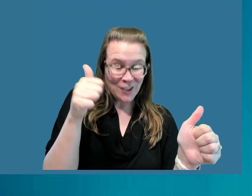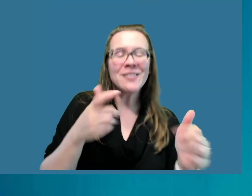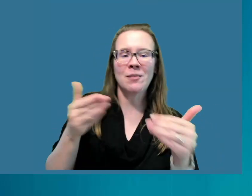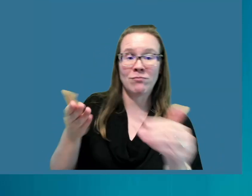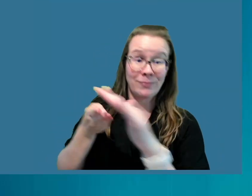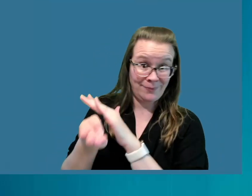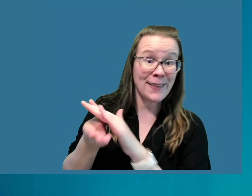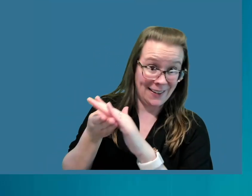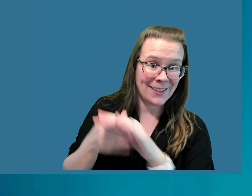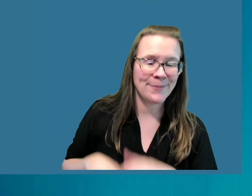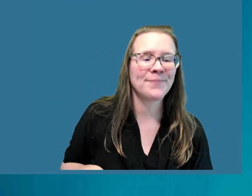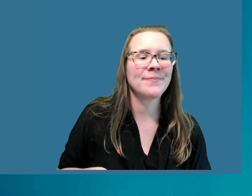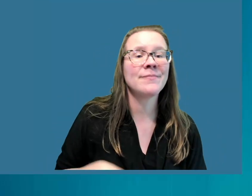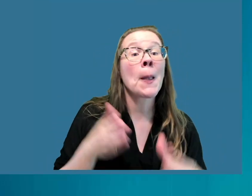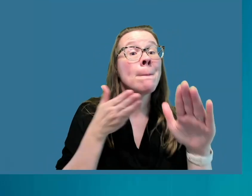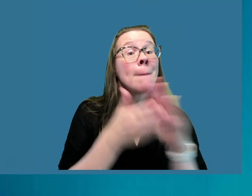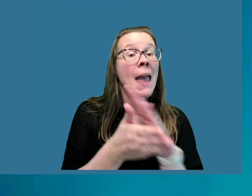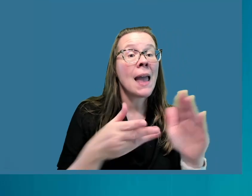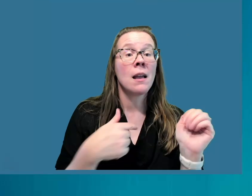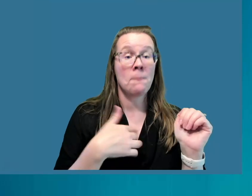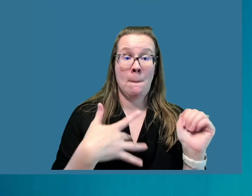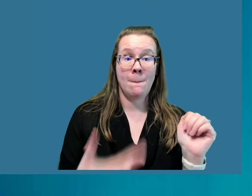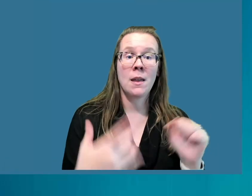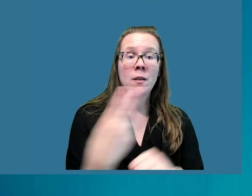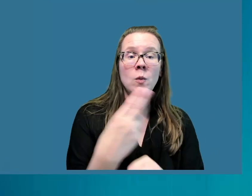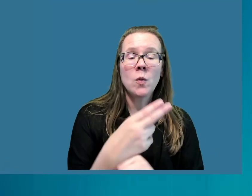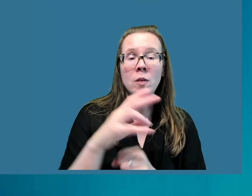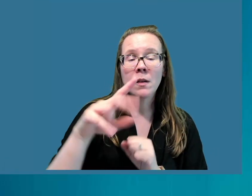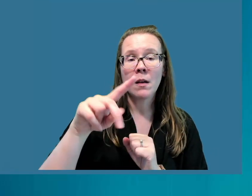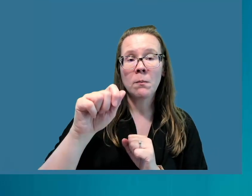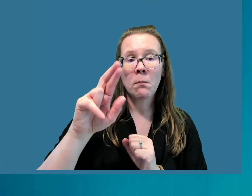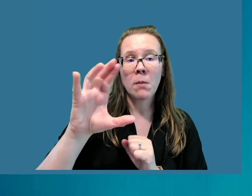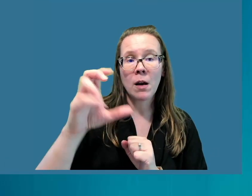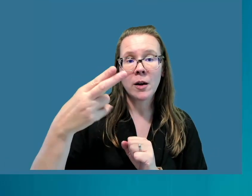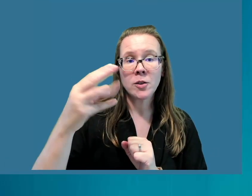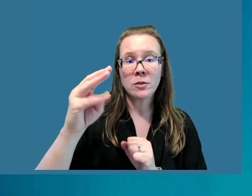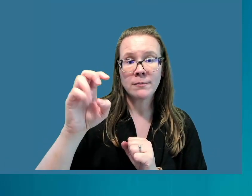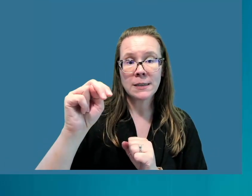and they'll be colder faster, and you can go ahead and bake them.